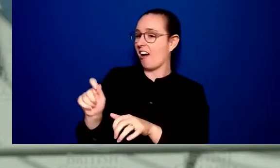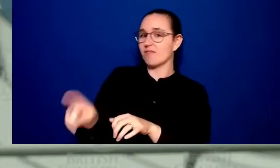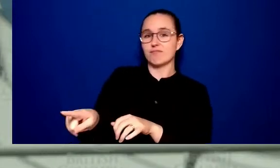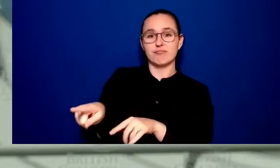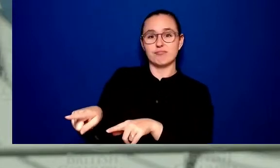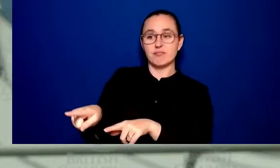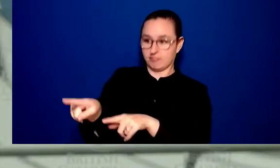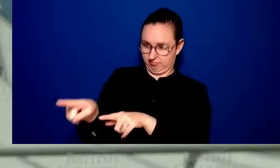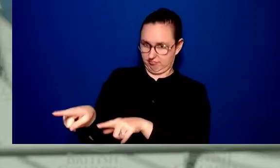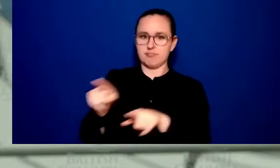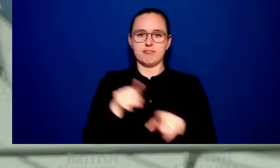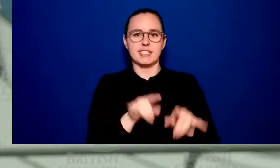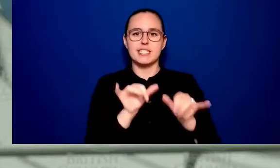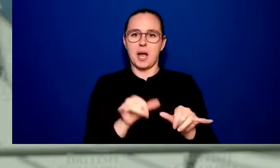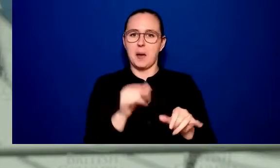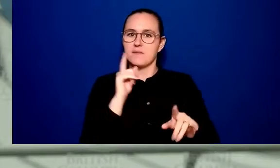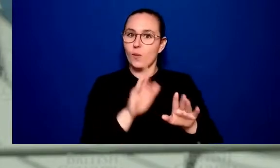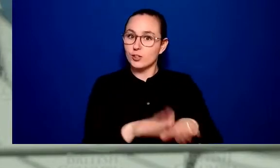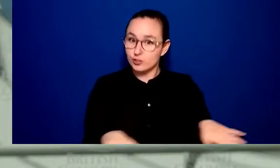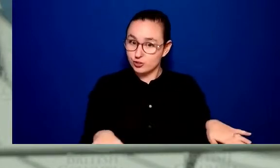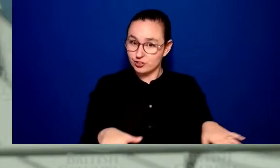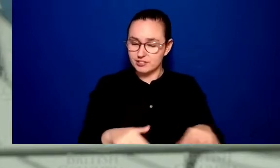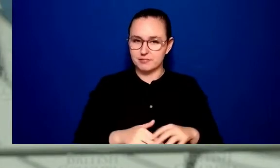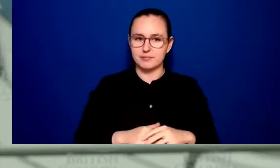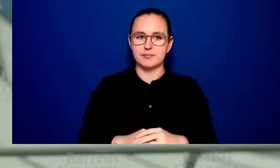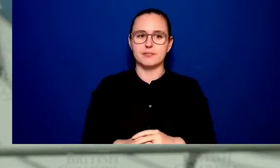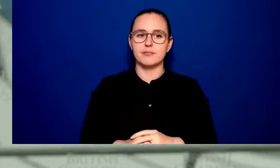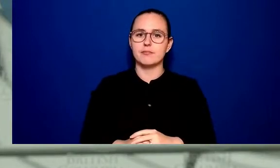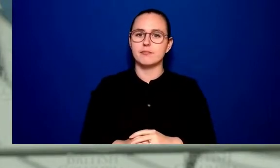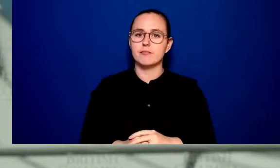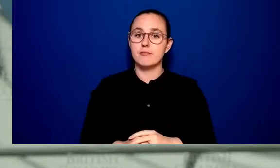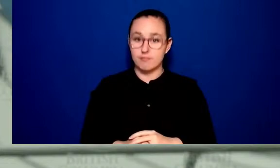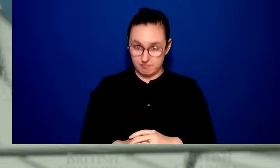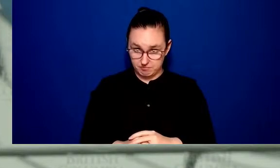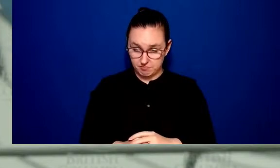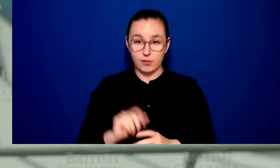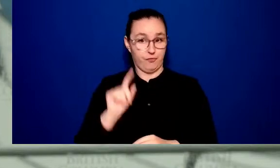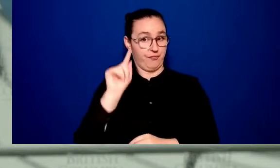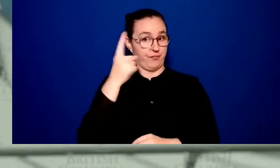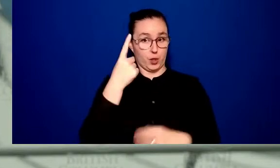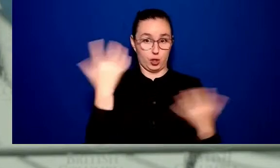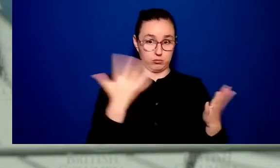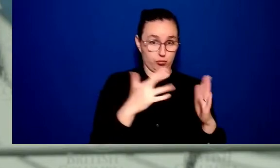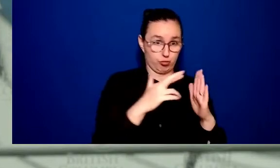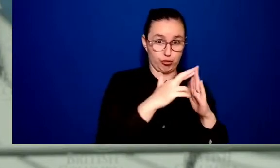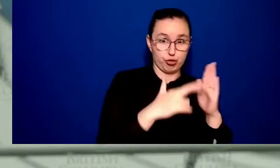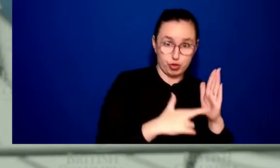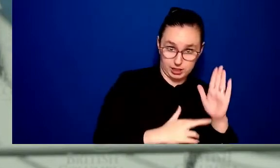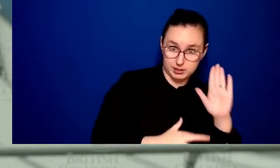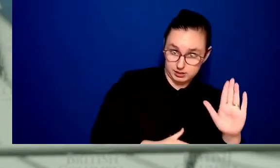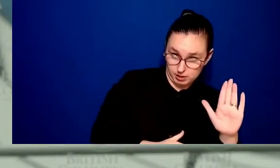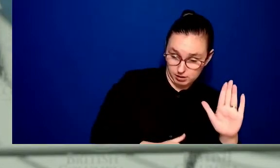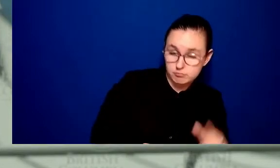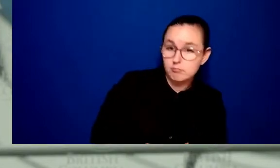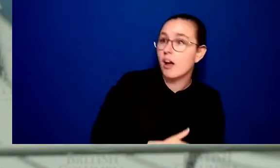book an appointment will be provided as soon as these vaccines are approved for use by health Canada and we have a sense of when they're going to